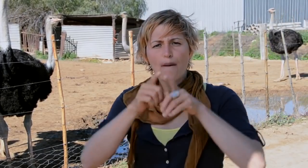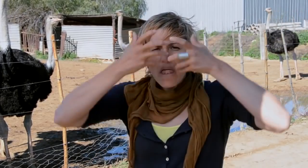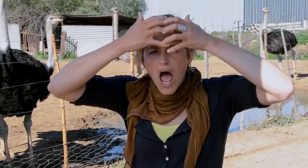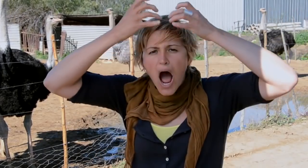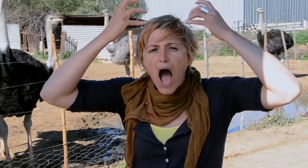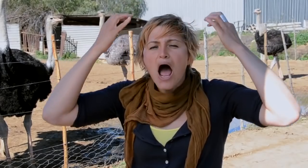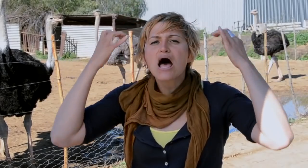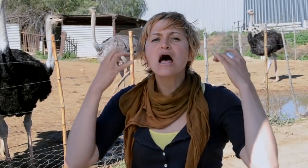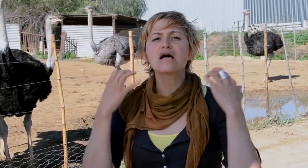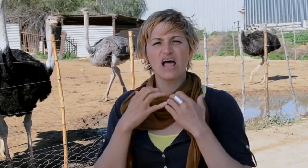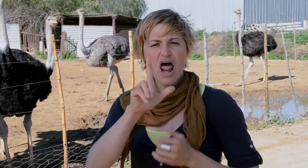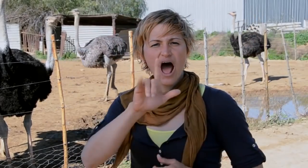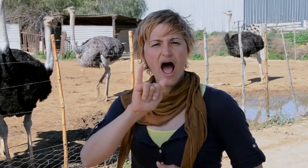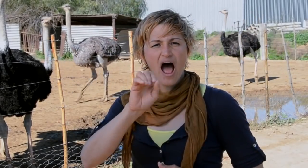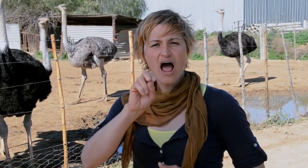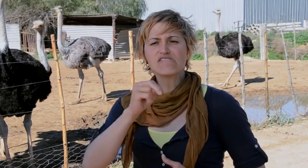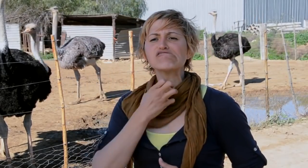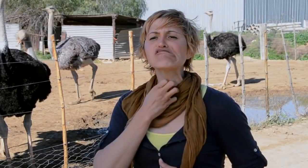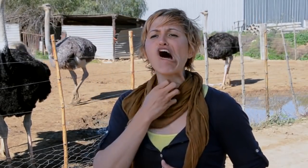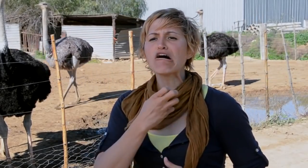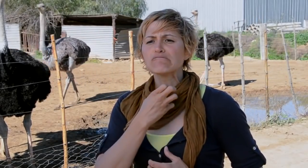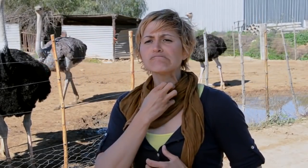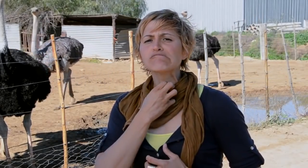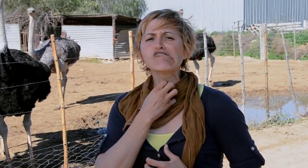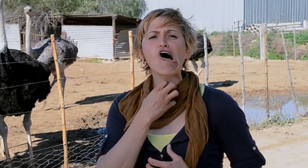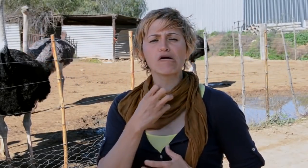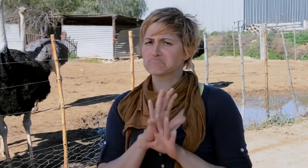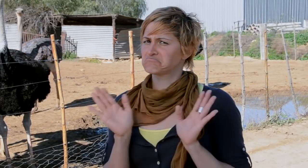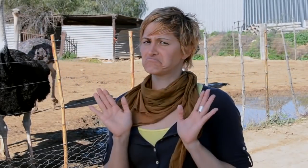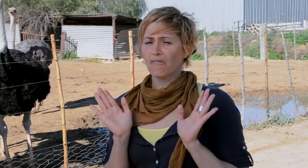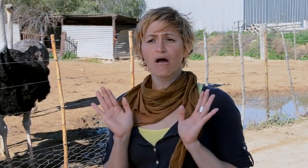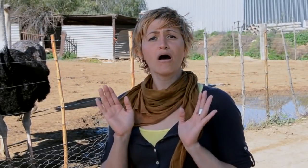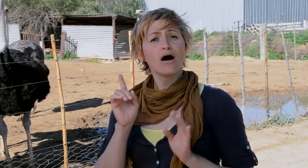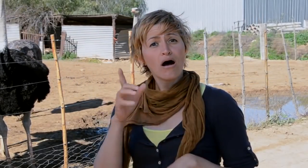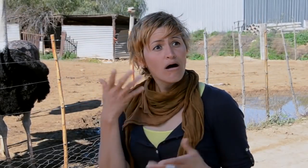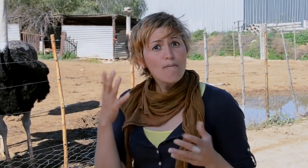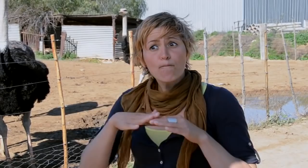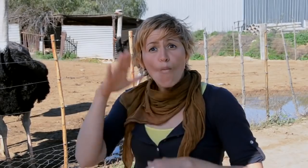guttural sounds like a lion.